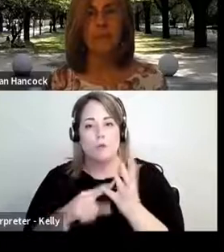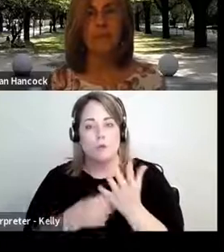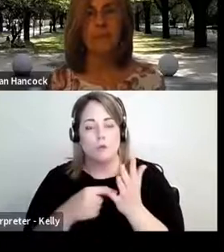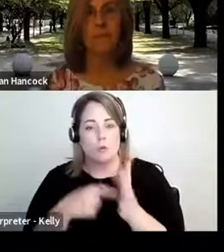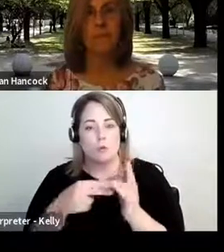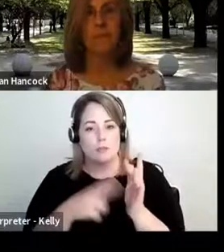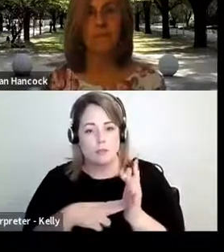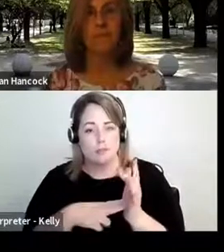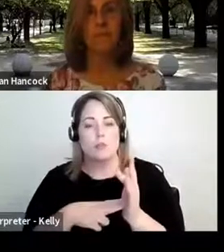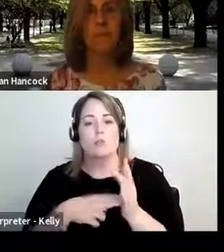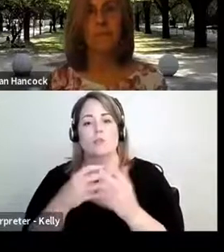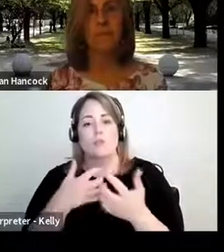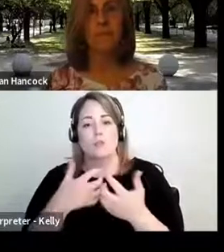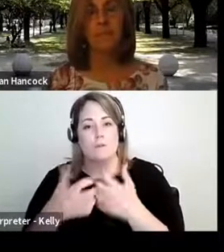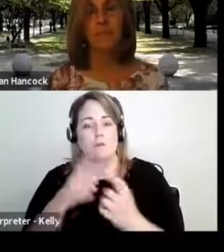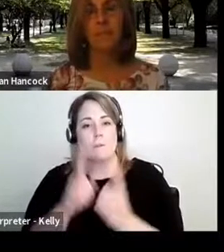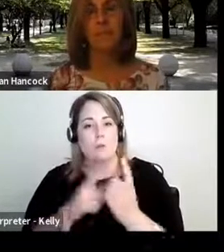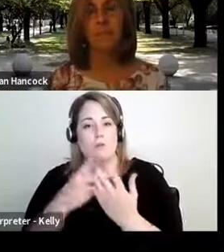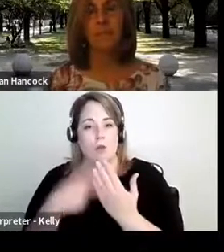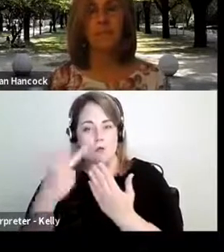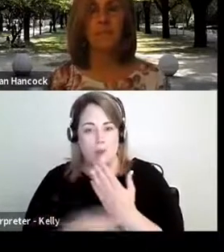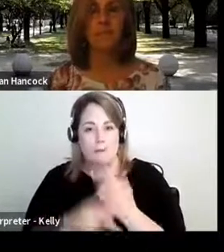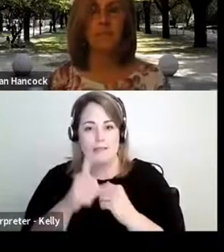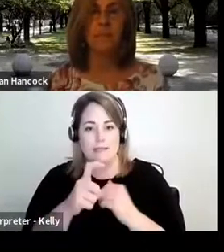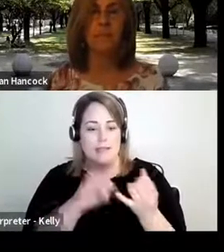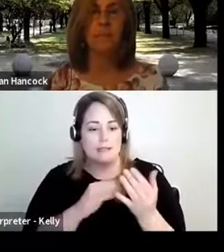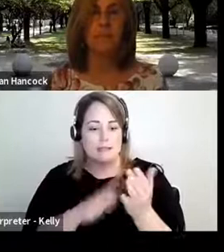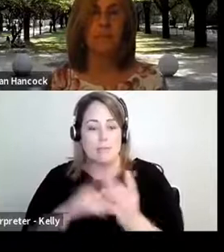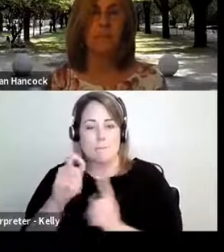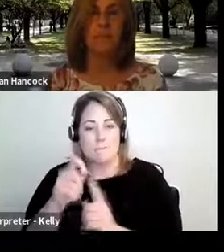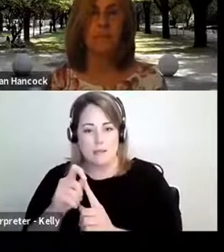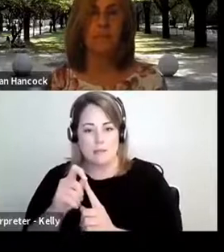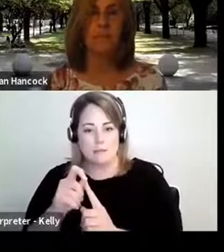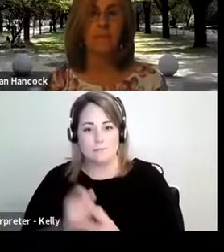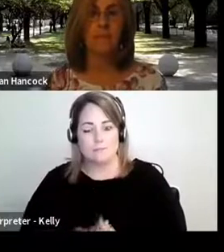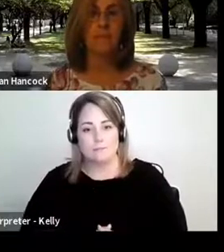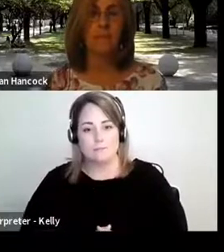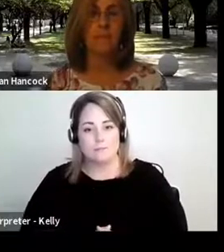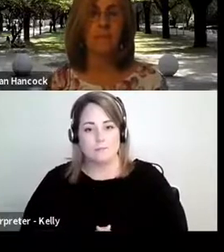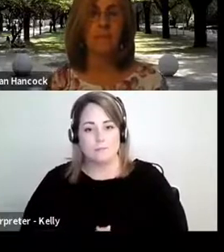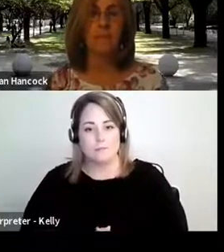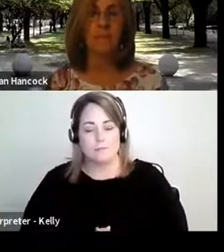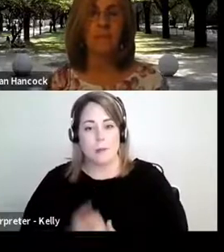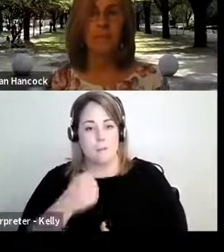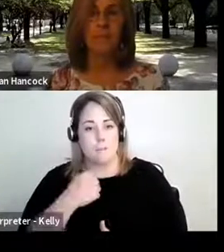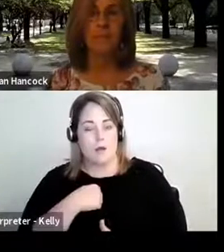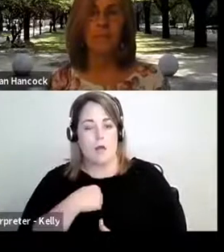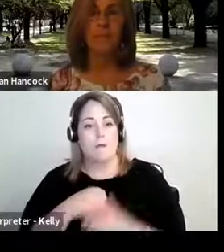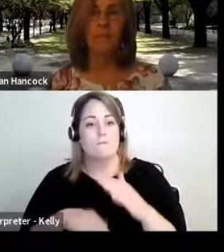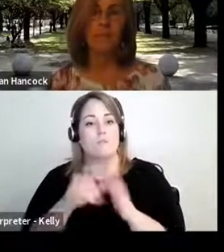Program, otherwise known as CSMP, and I share a full-time role with a Elaine Hatfield-White,